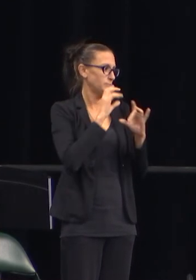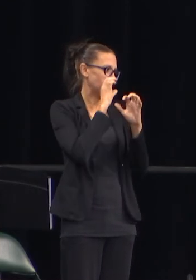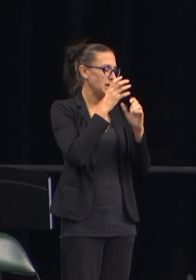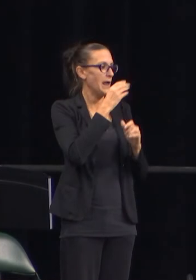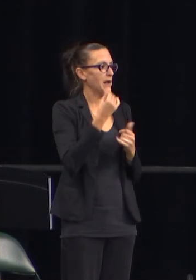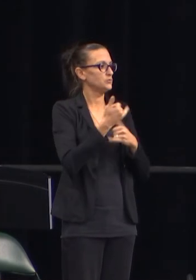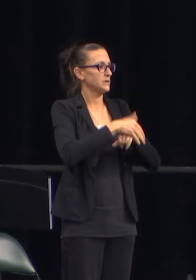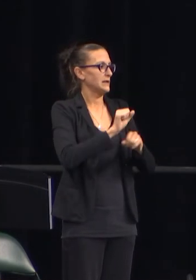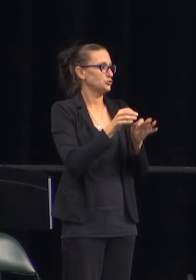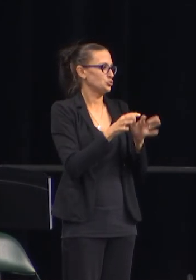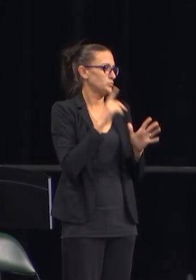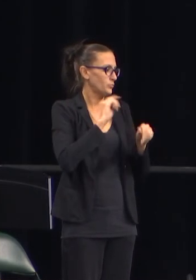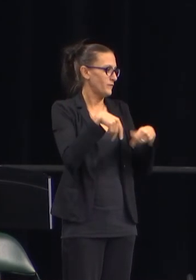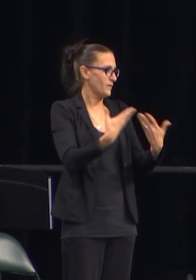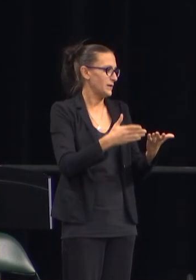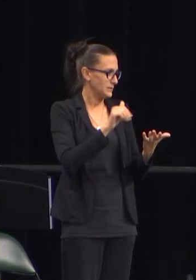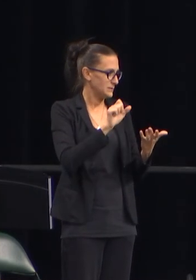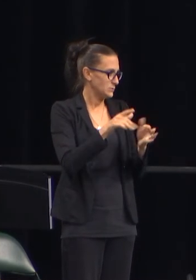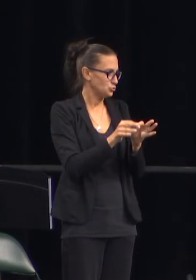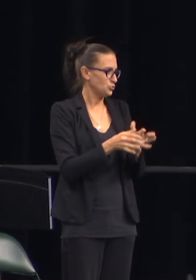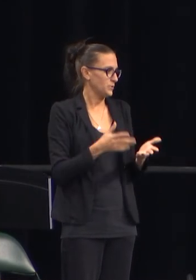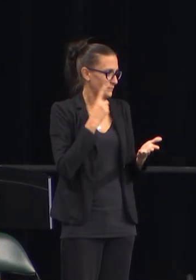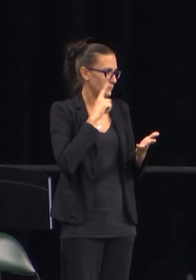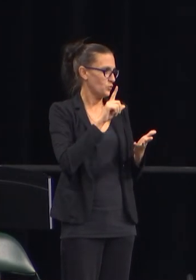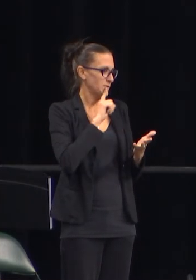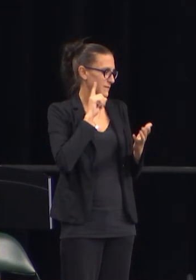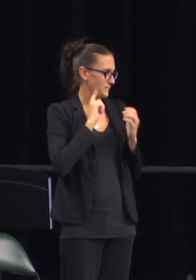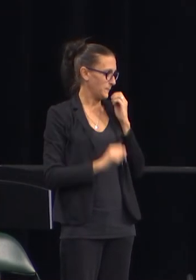for providing the sign language interpreting for the deaf.